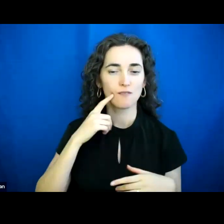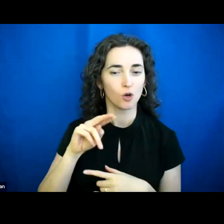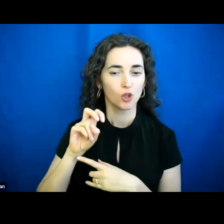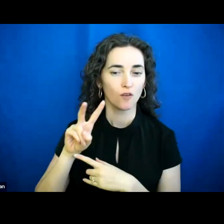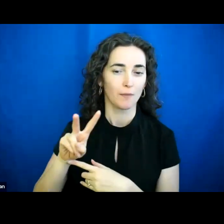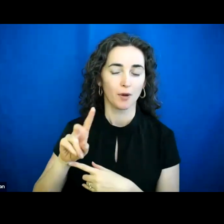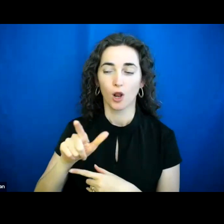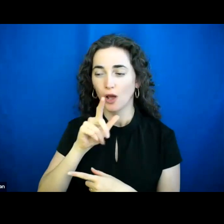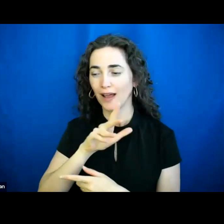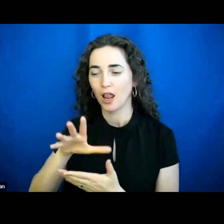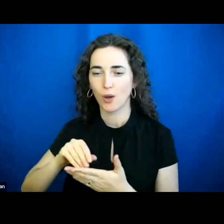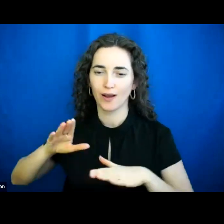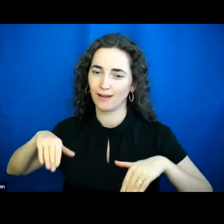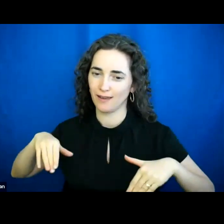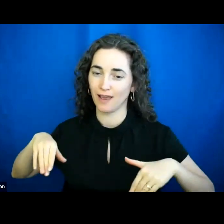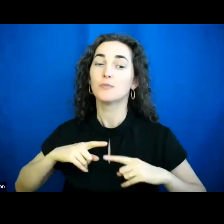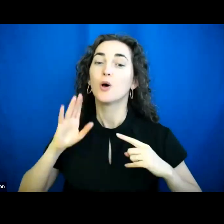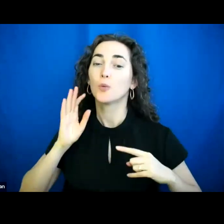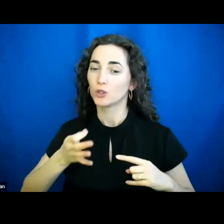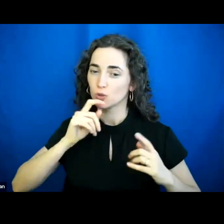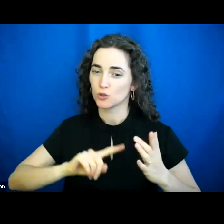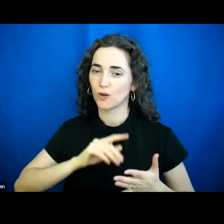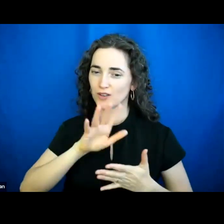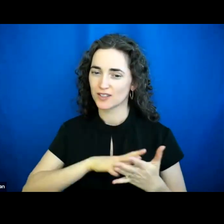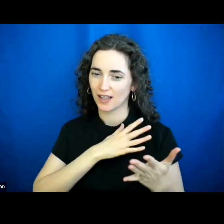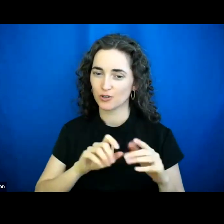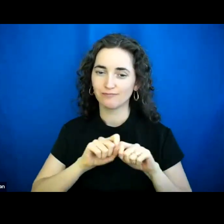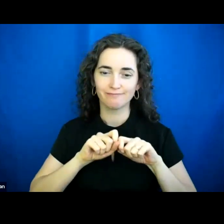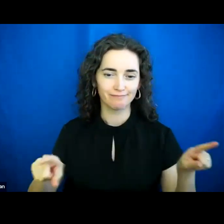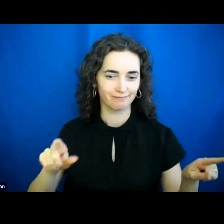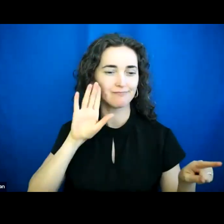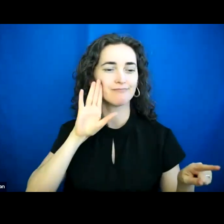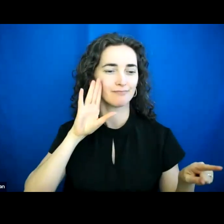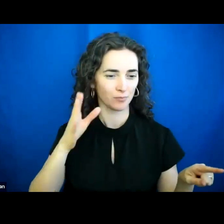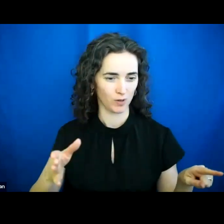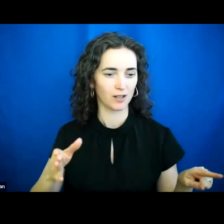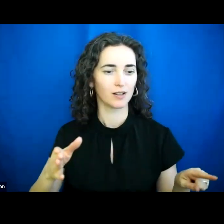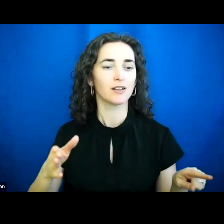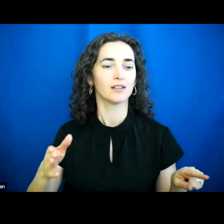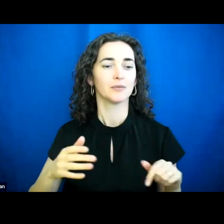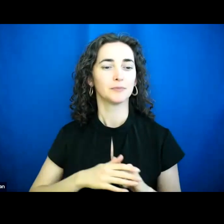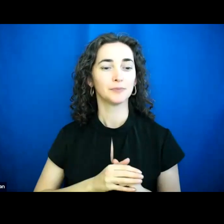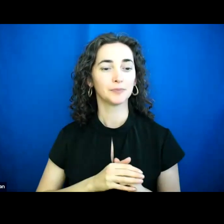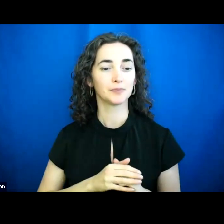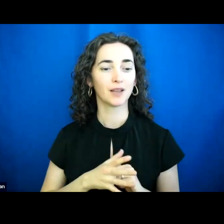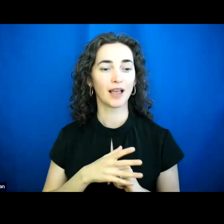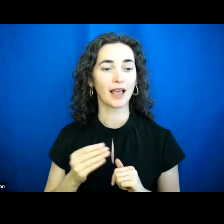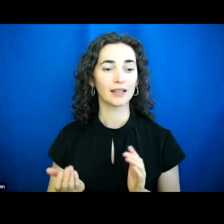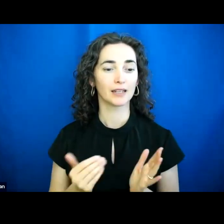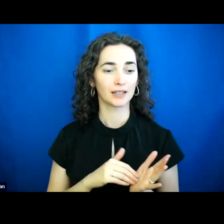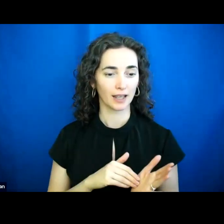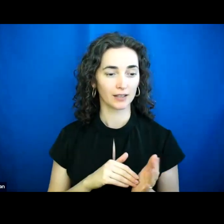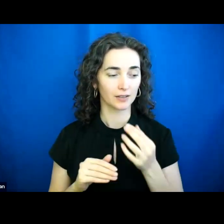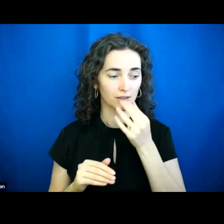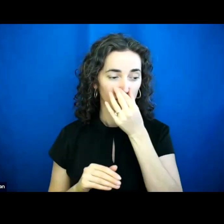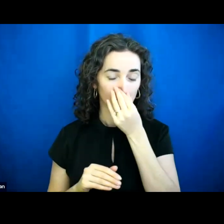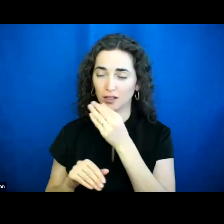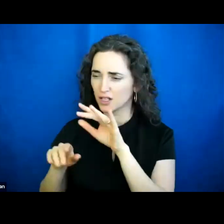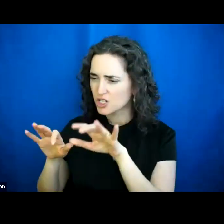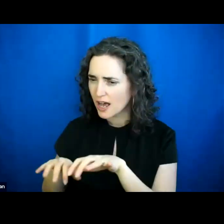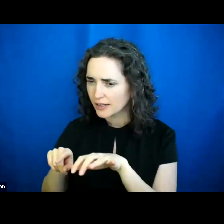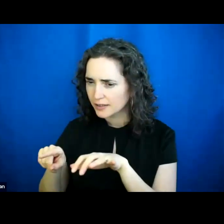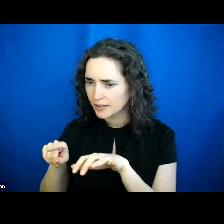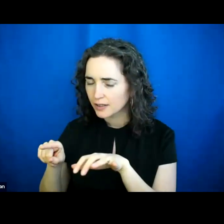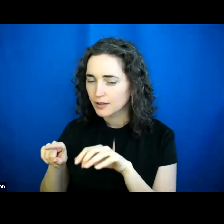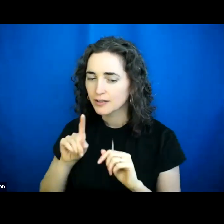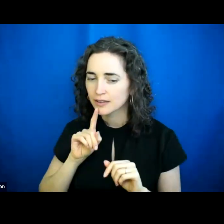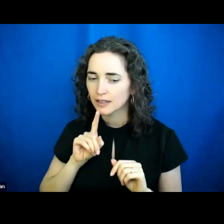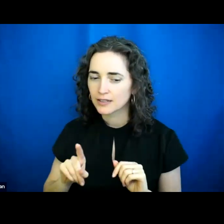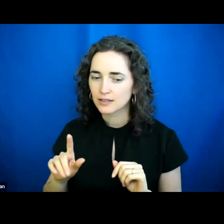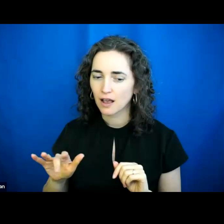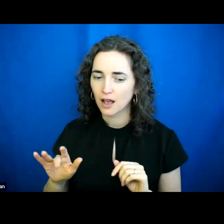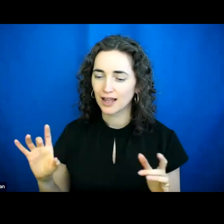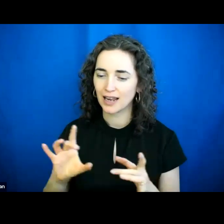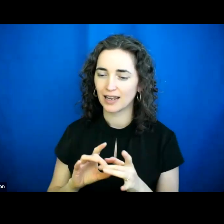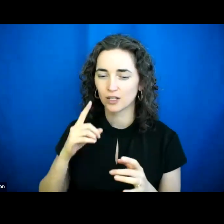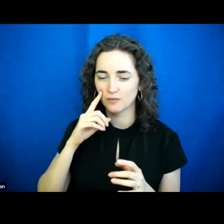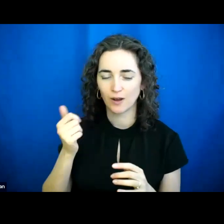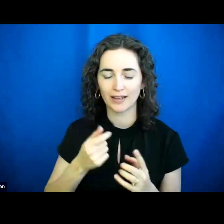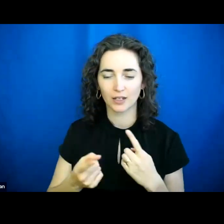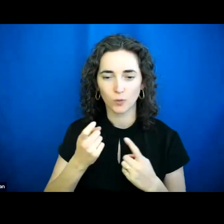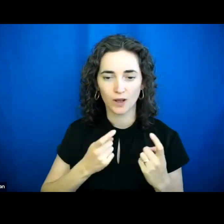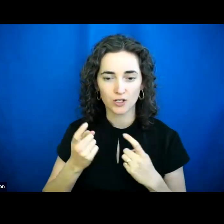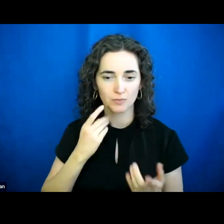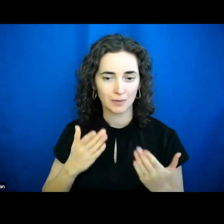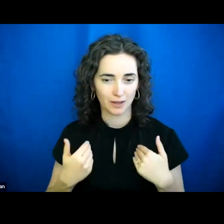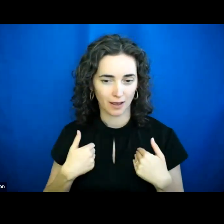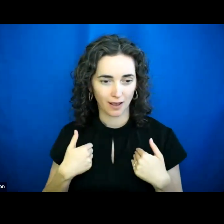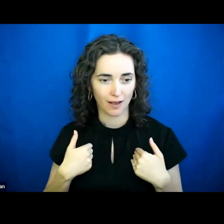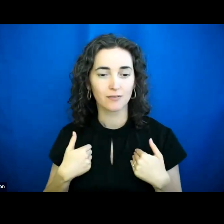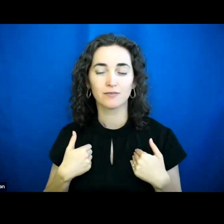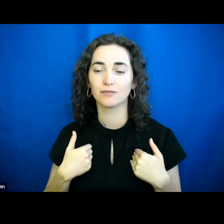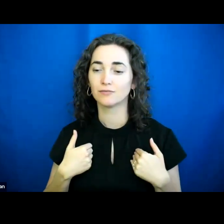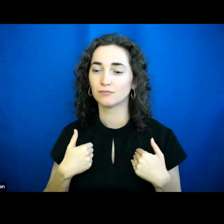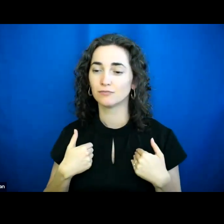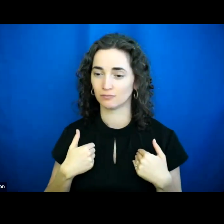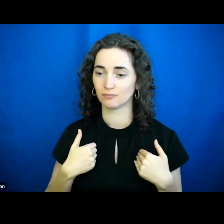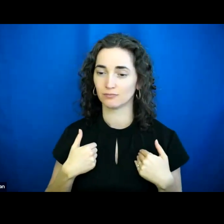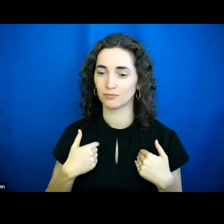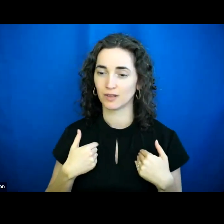To everyone. And again in the chat, there is the link for any questions that you might have lingering questions.